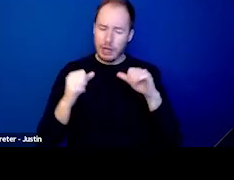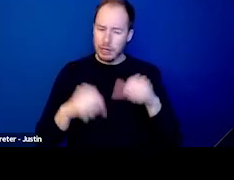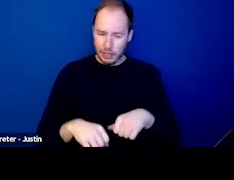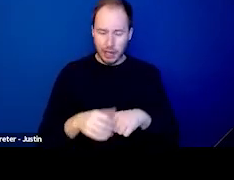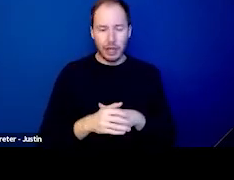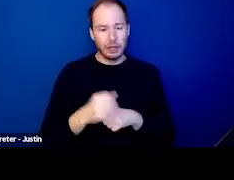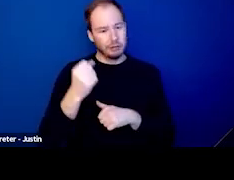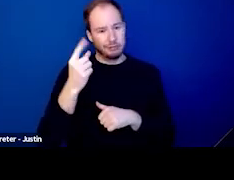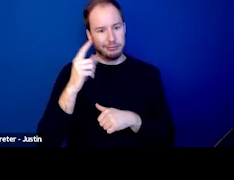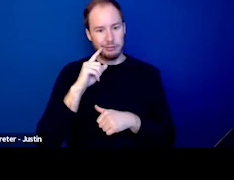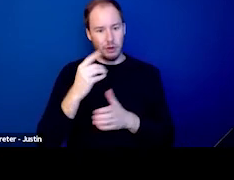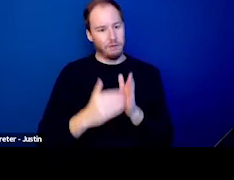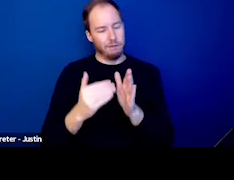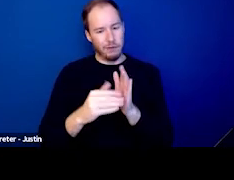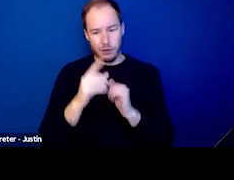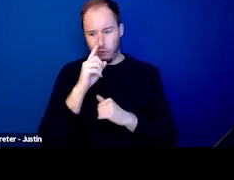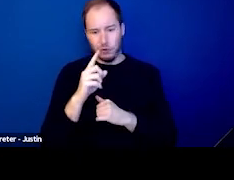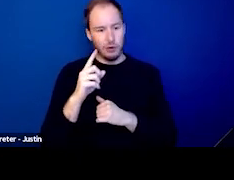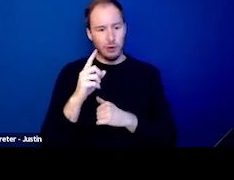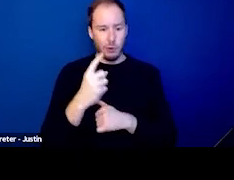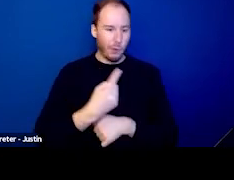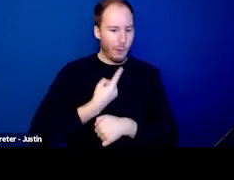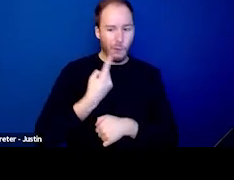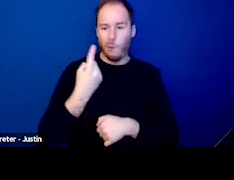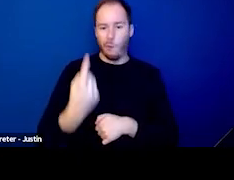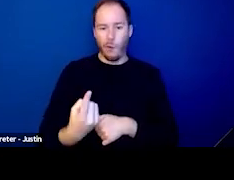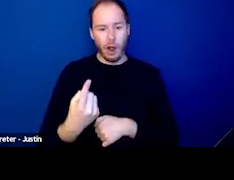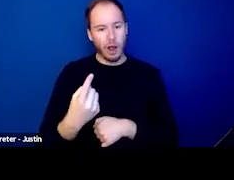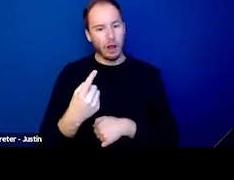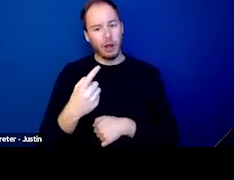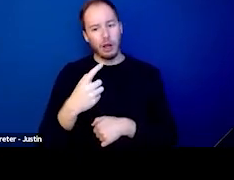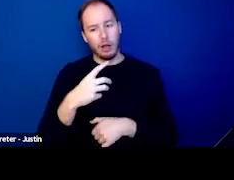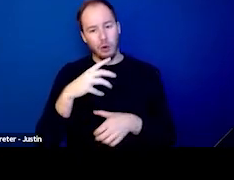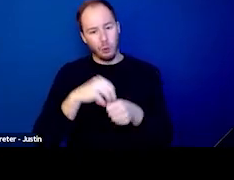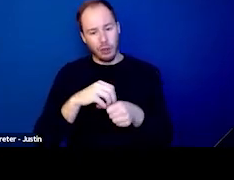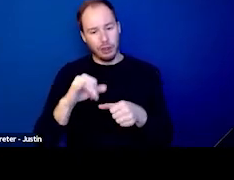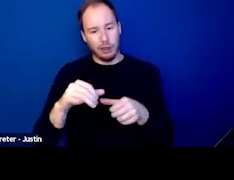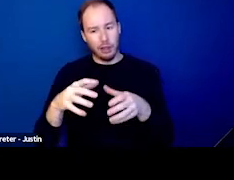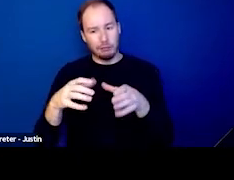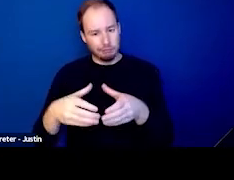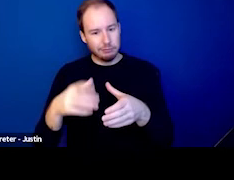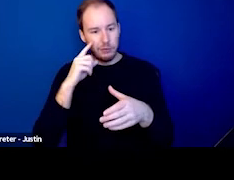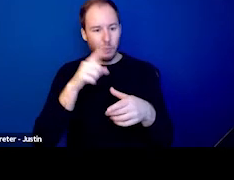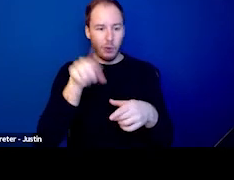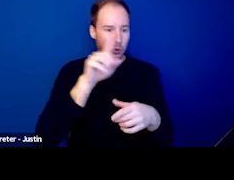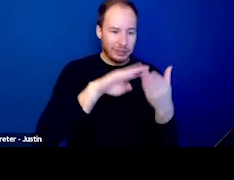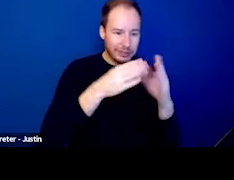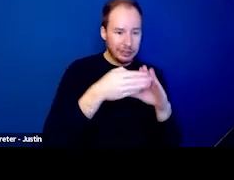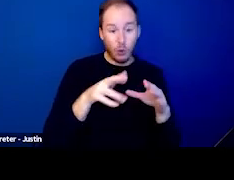because there's often really only one of you in each municipality. Most cities and even regions don't have more